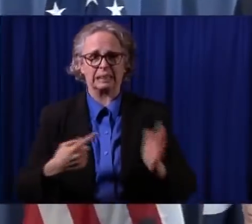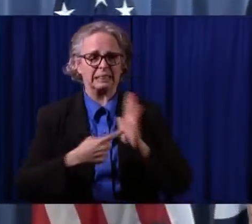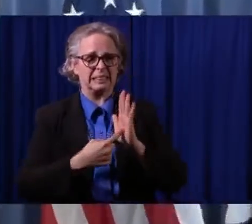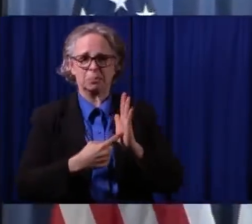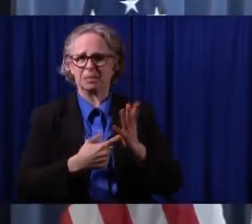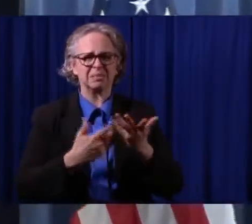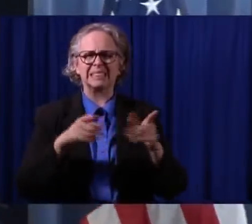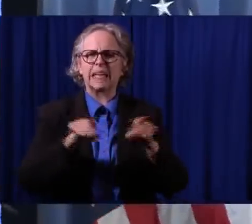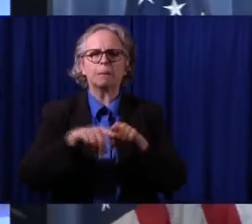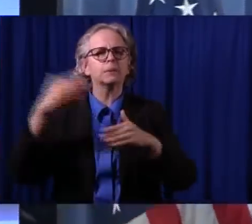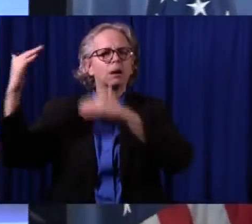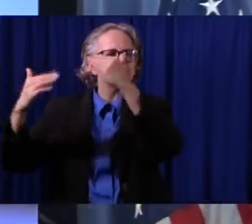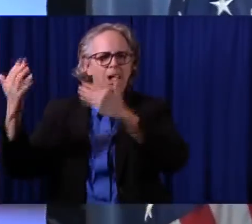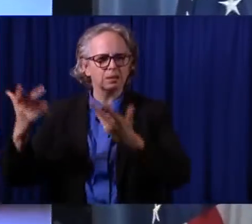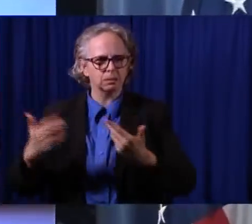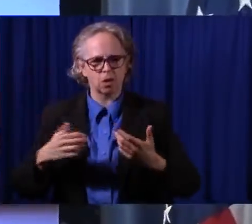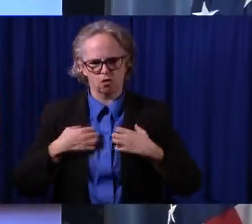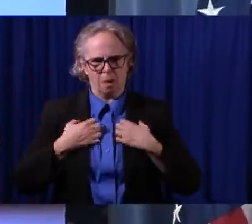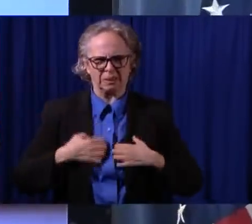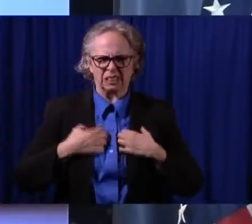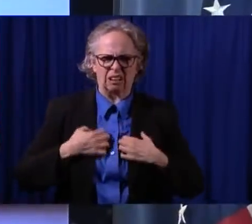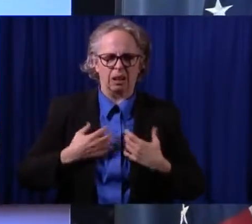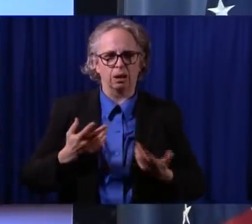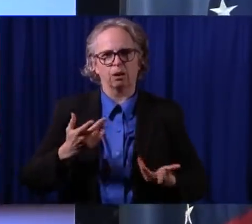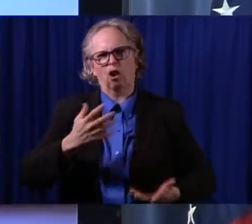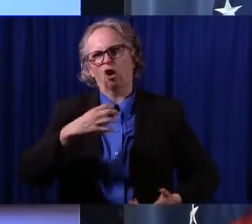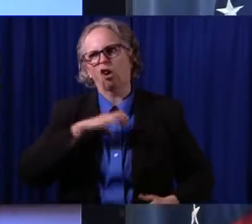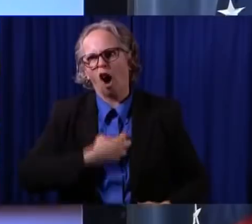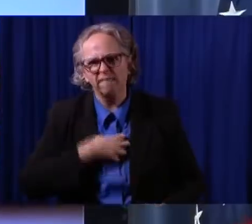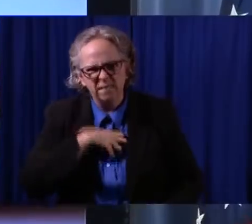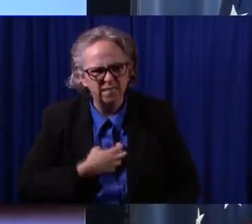AND HOW DO I REACT IF I SEE IT? WITH KIDS, THE SYMPTOMS